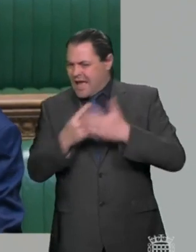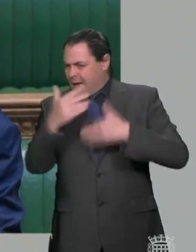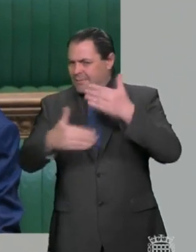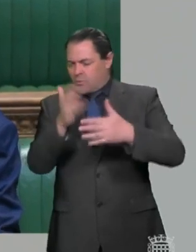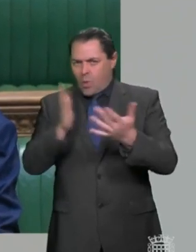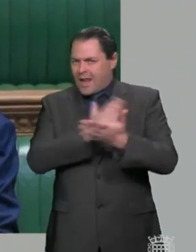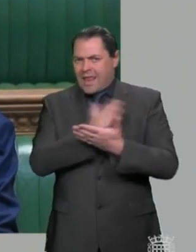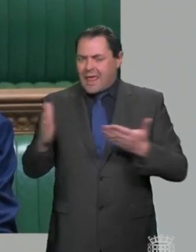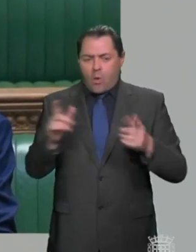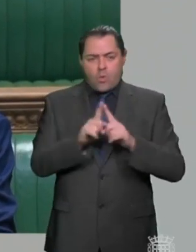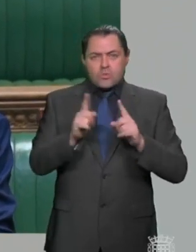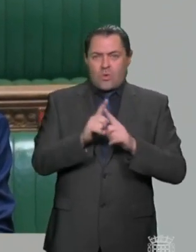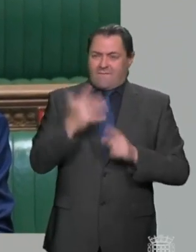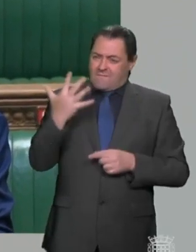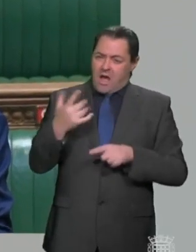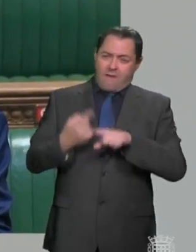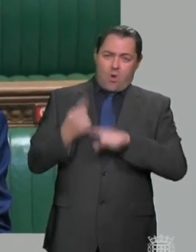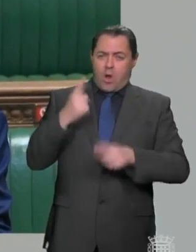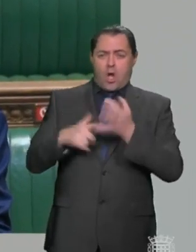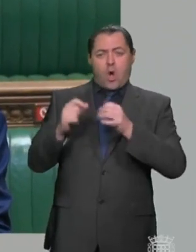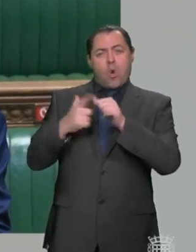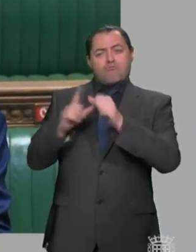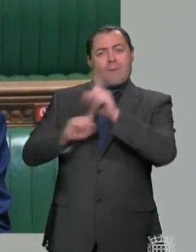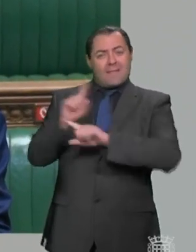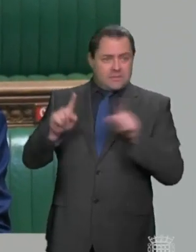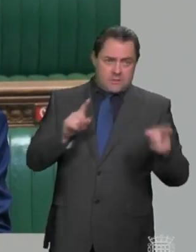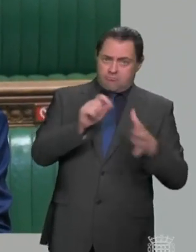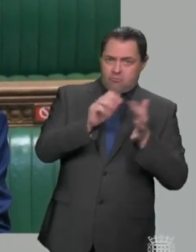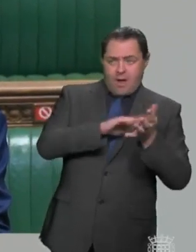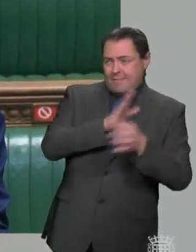including five early Cobra meetings, and who was, to quote his former adviser,